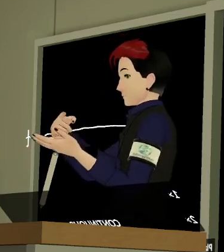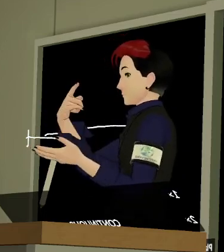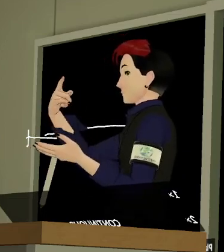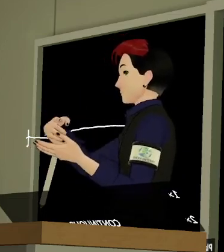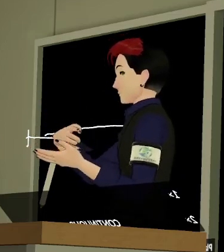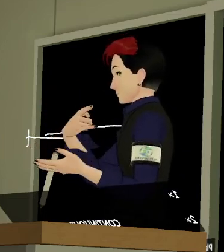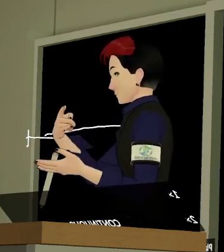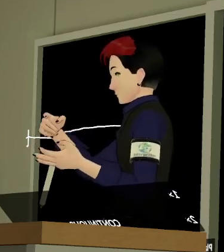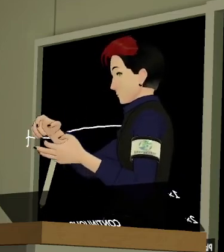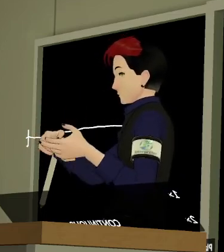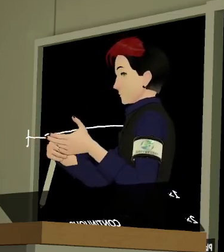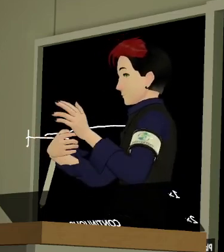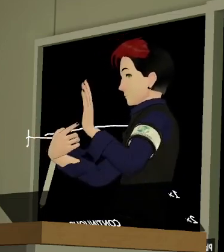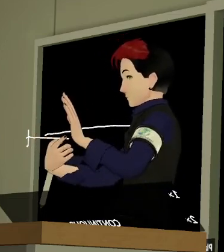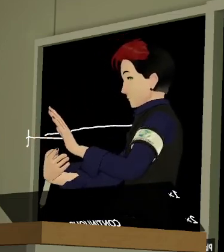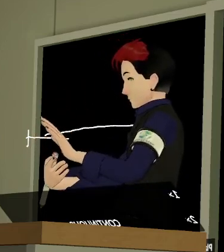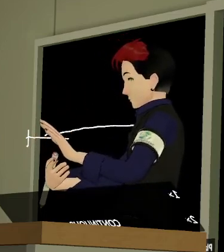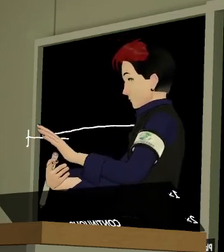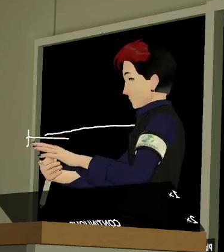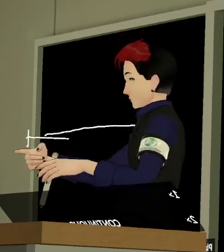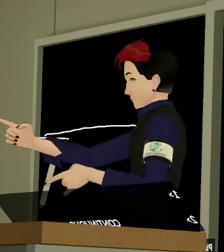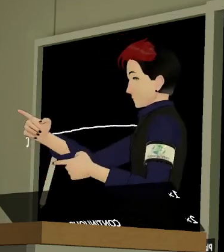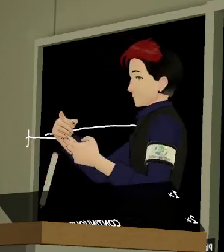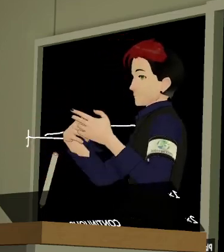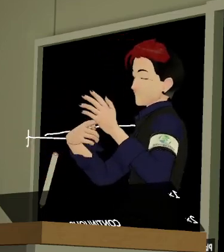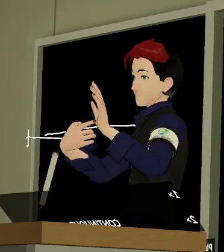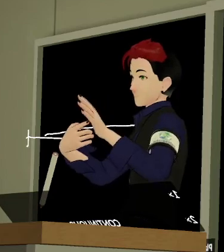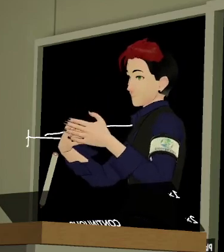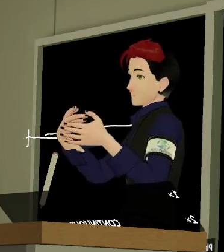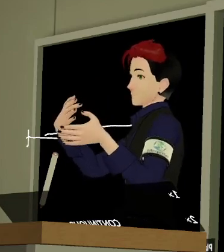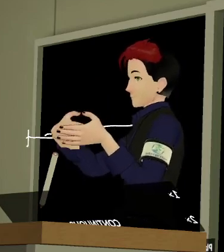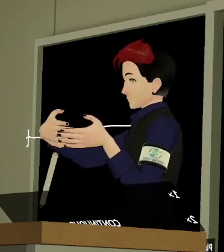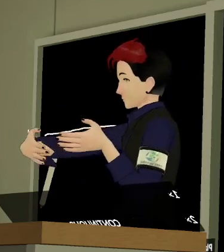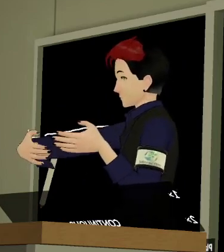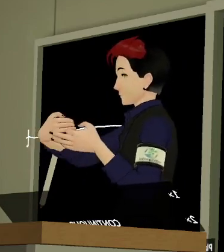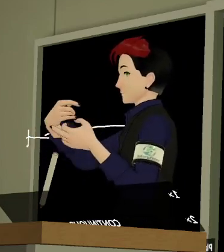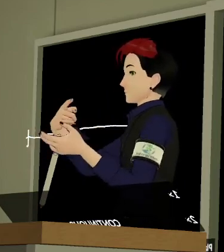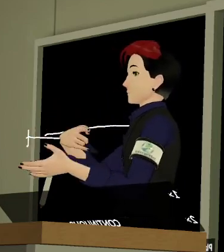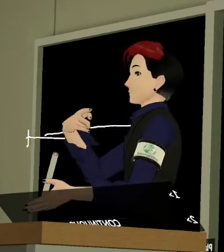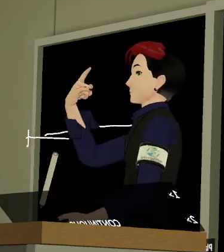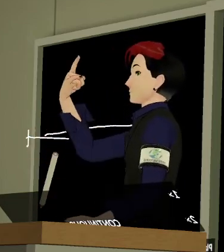Fearless : express like oh happens really often or really rarely